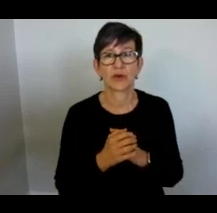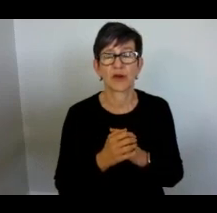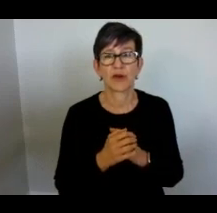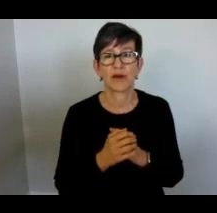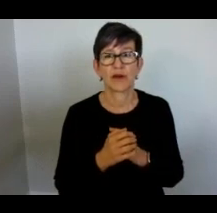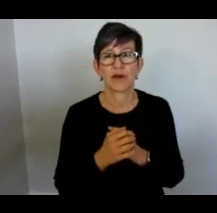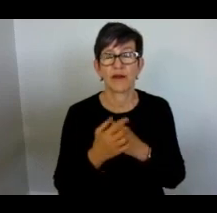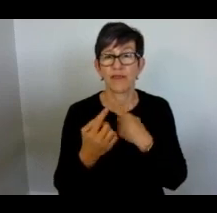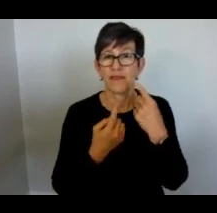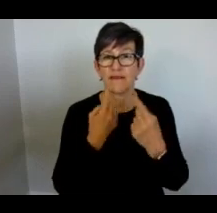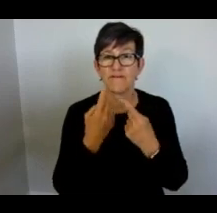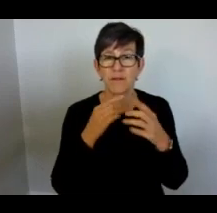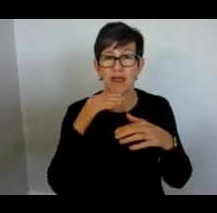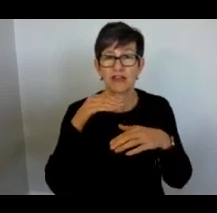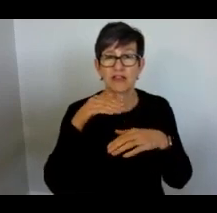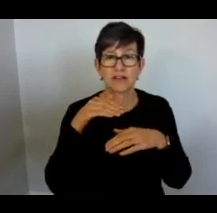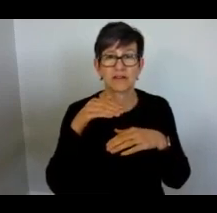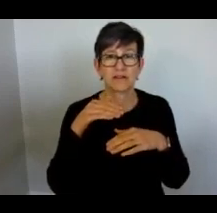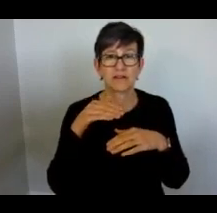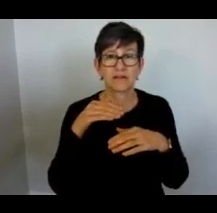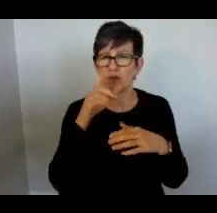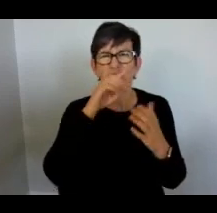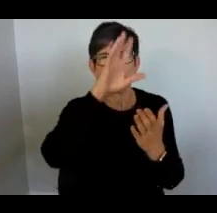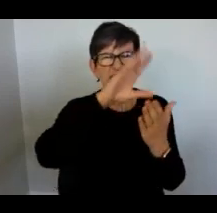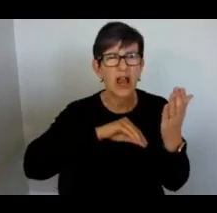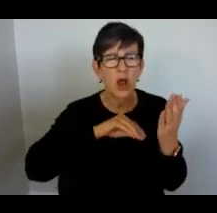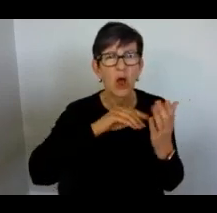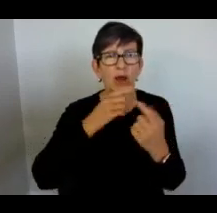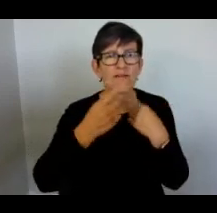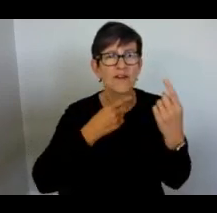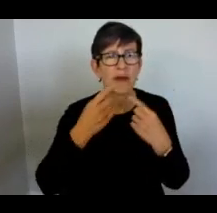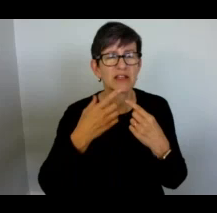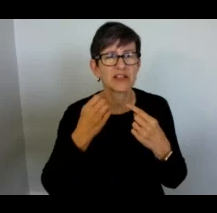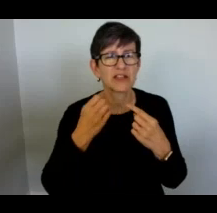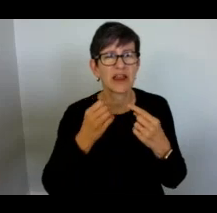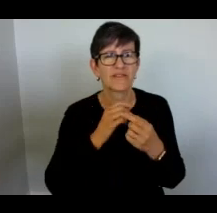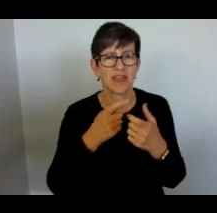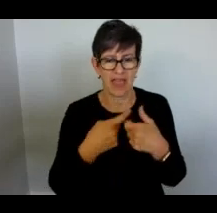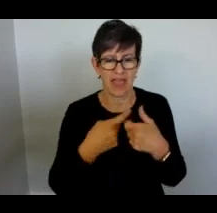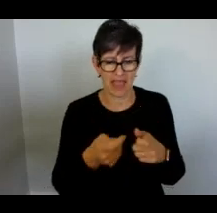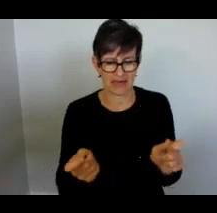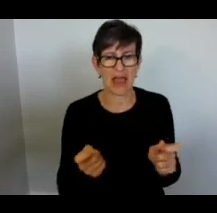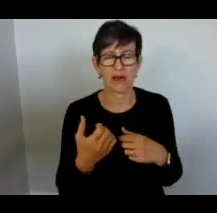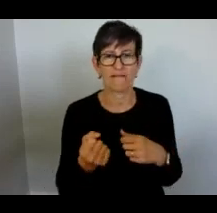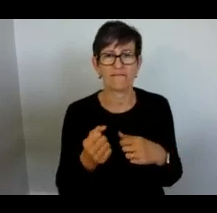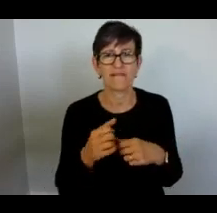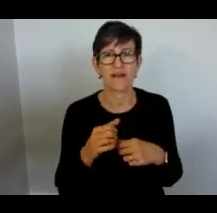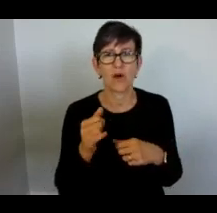If you wanted to download the handout or jump on to the webinar's page on the Legal Aid QLD